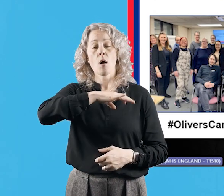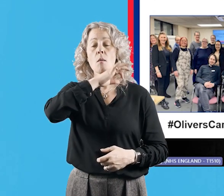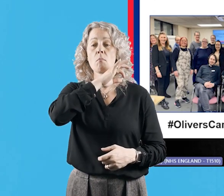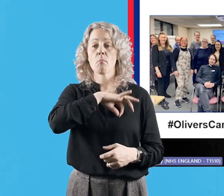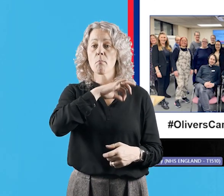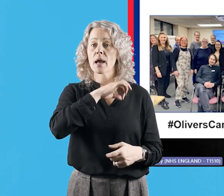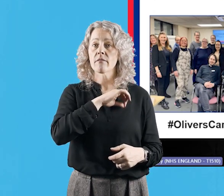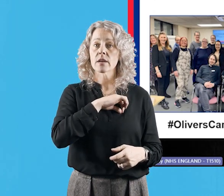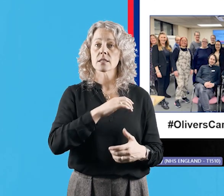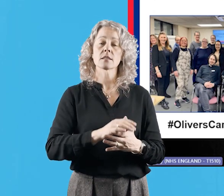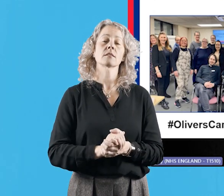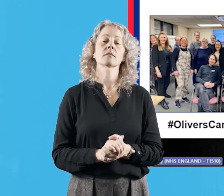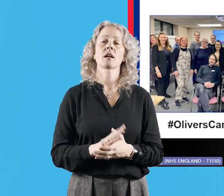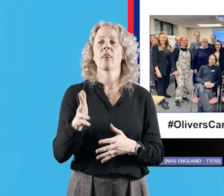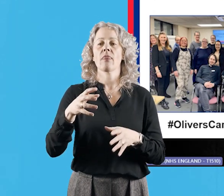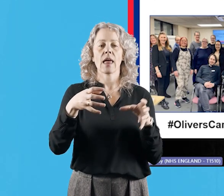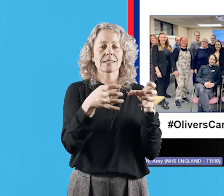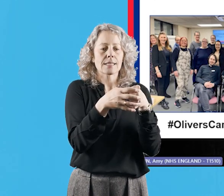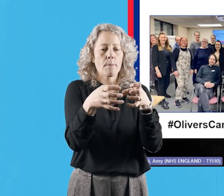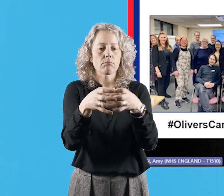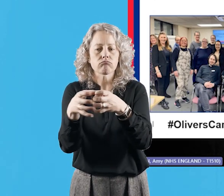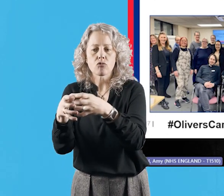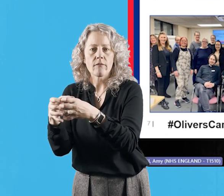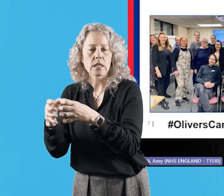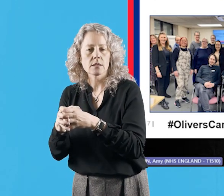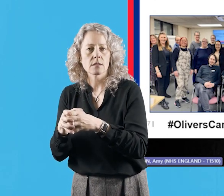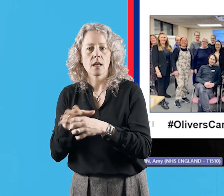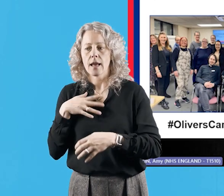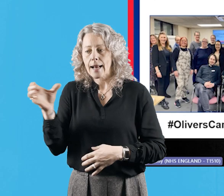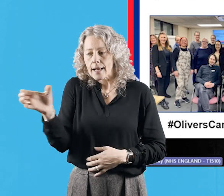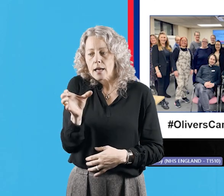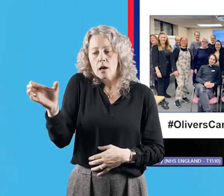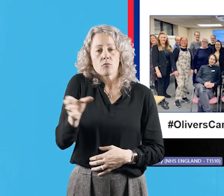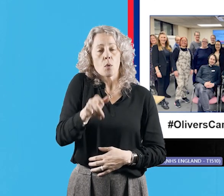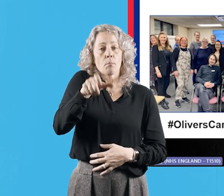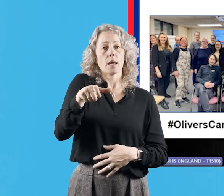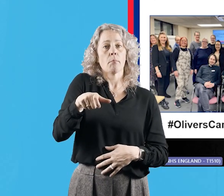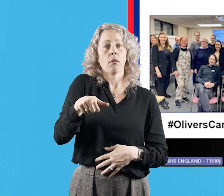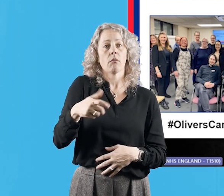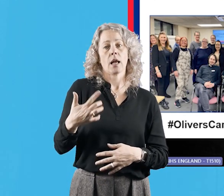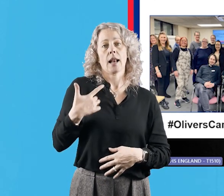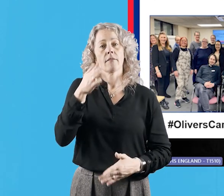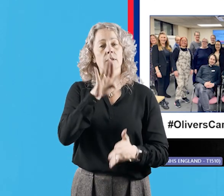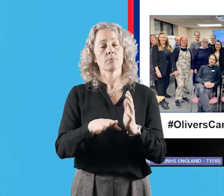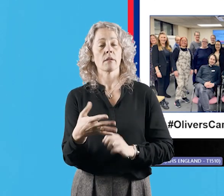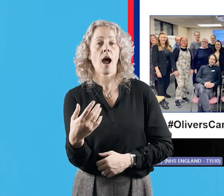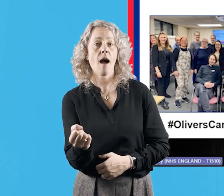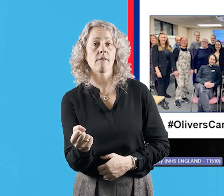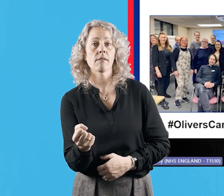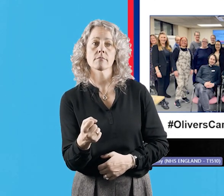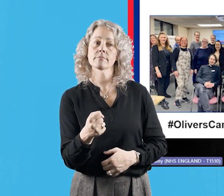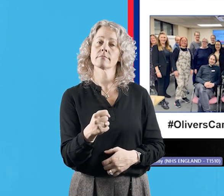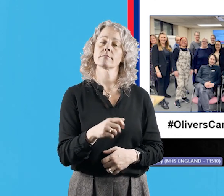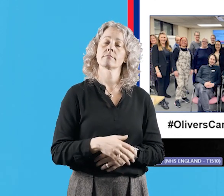benefits in terms of what they're trying to do their demographics. They can recruit people with lived experience who